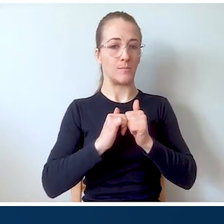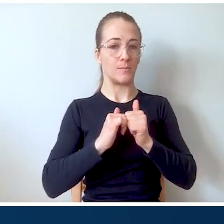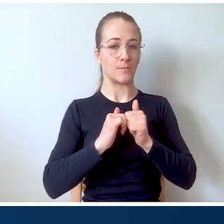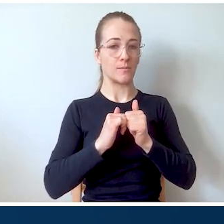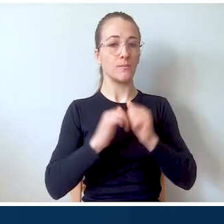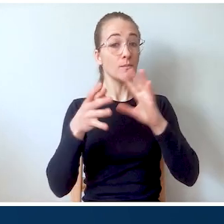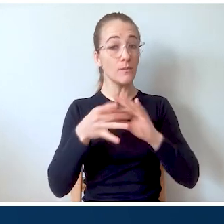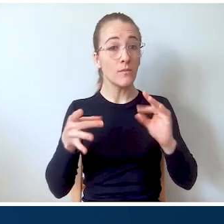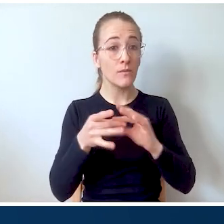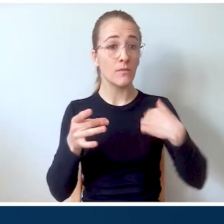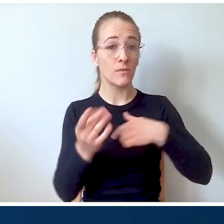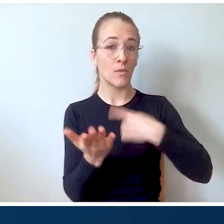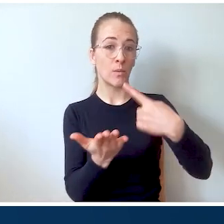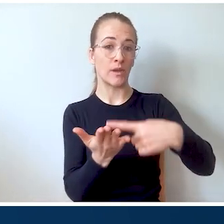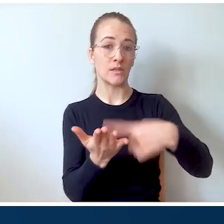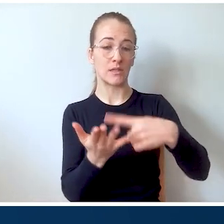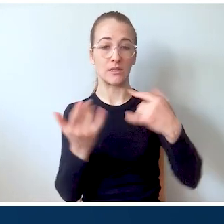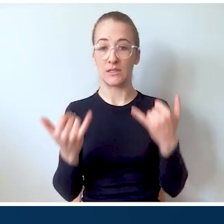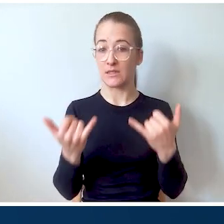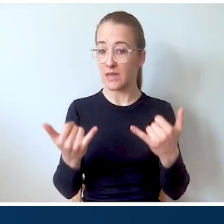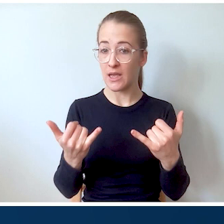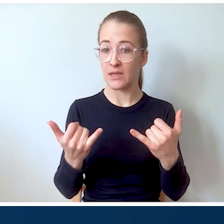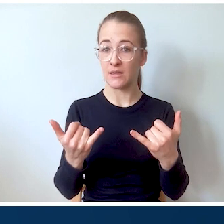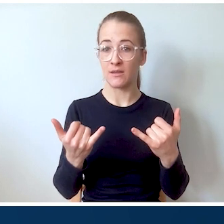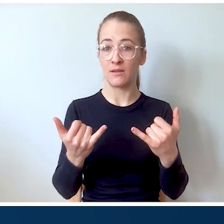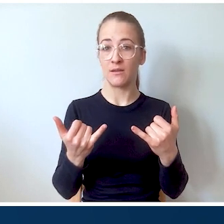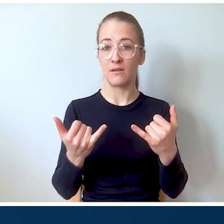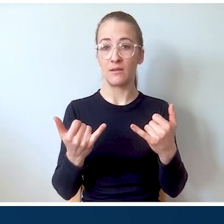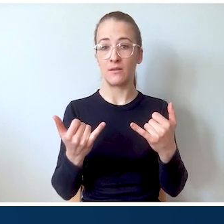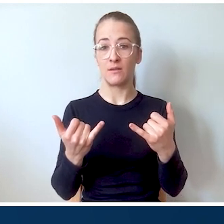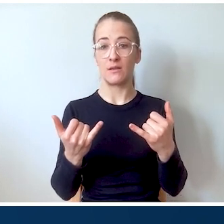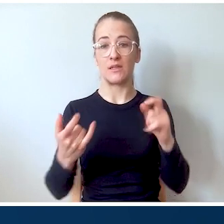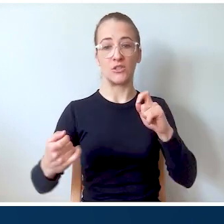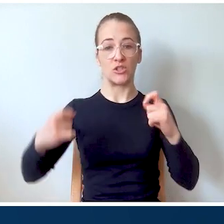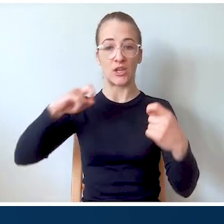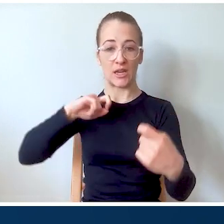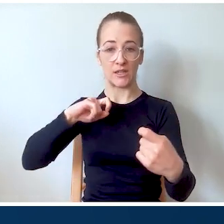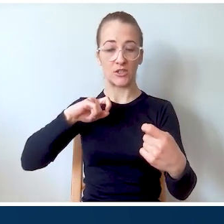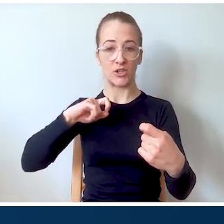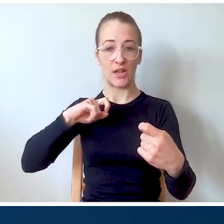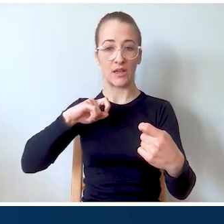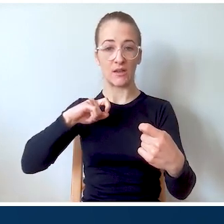the narrative that we're discussing even today is changing in a way that...